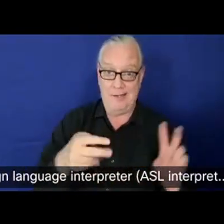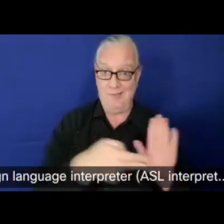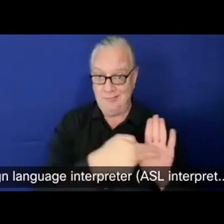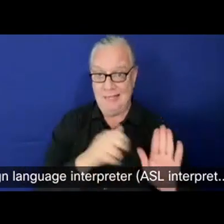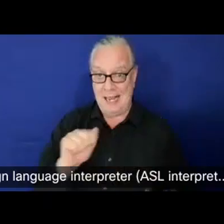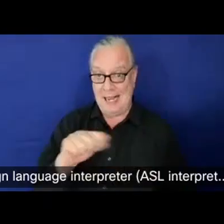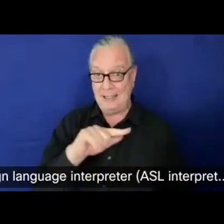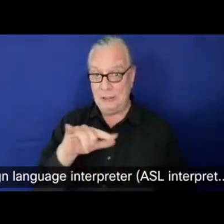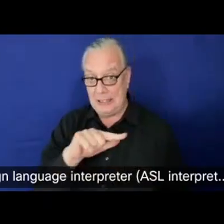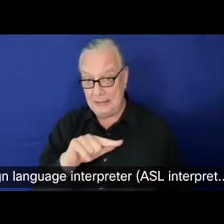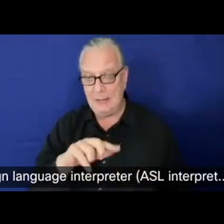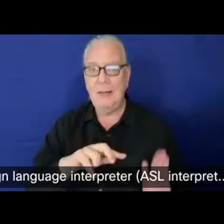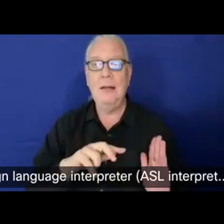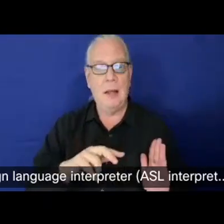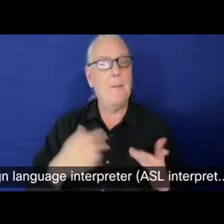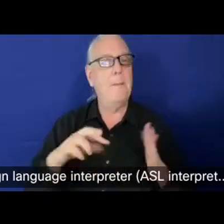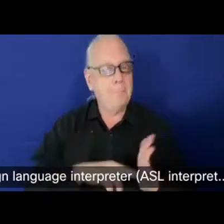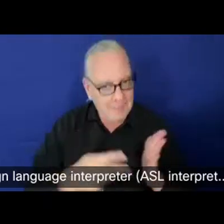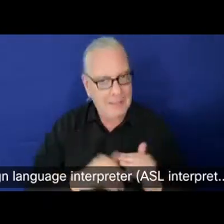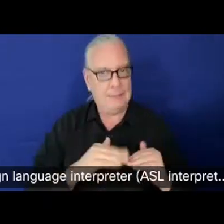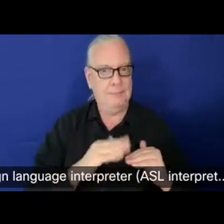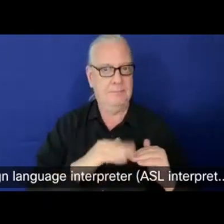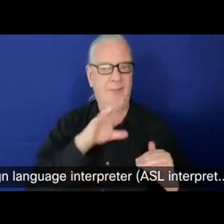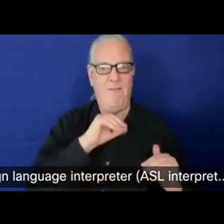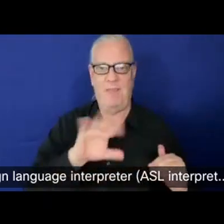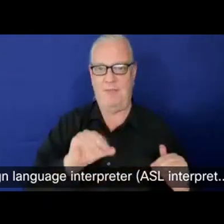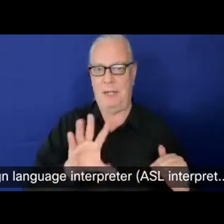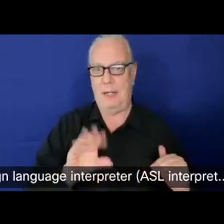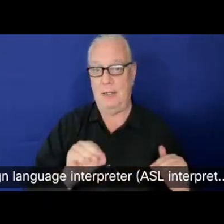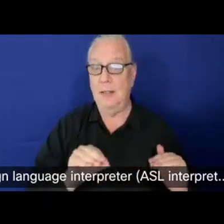mostly related to the fact that we have immune dysfunction or